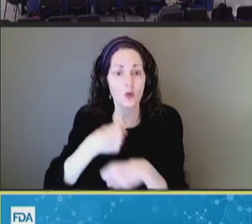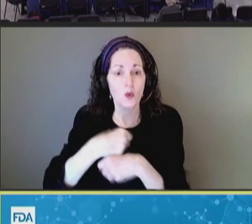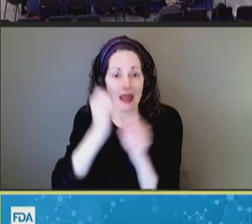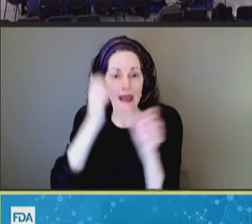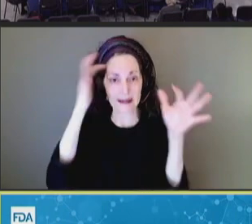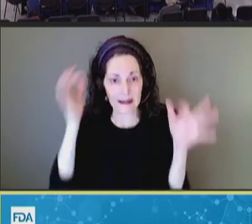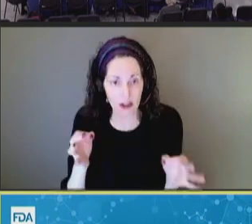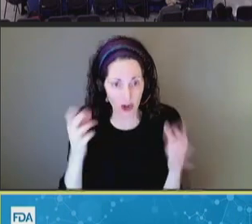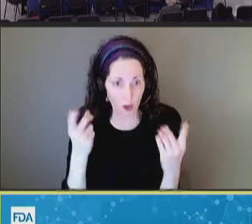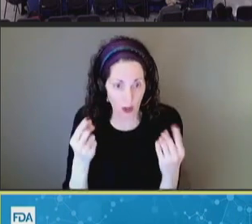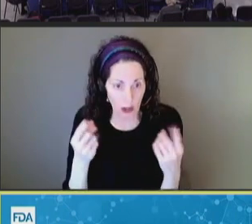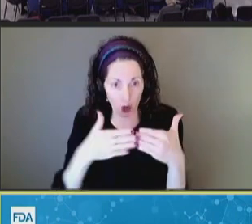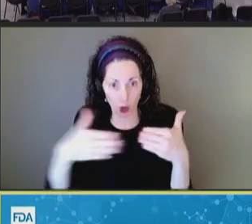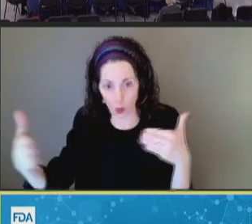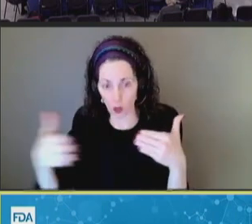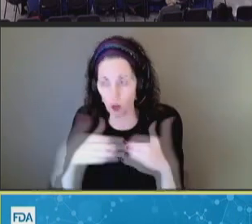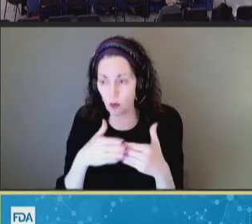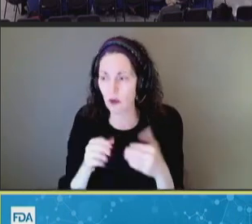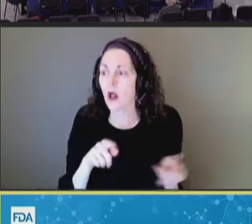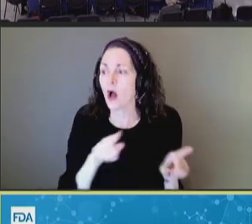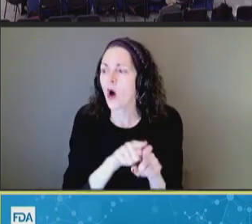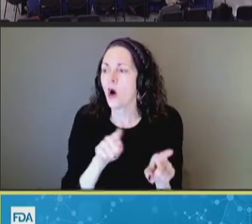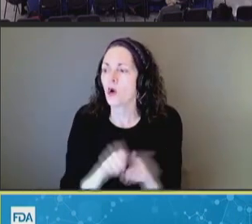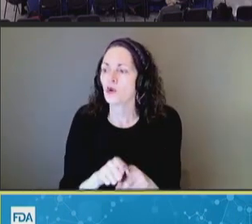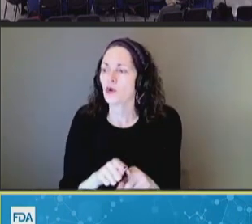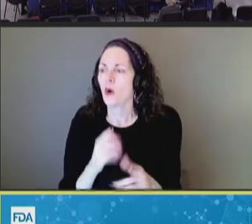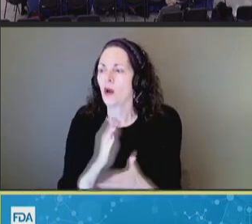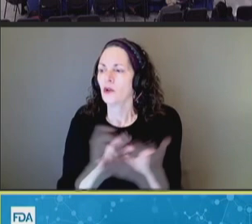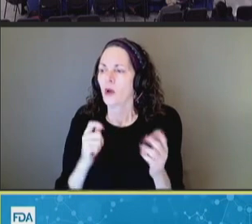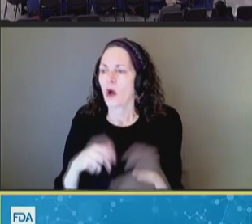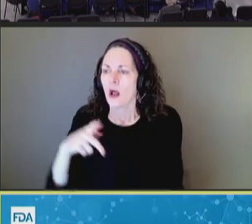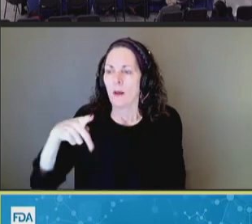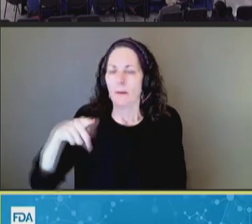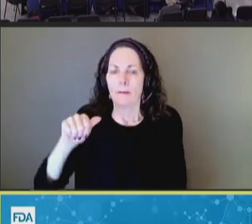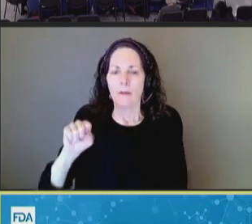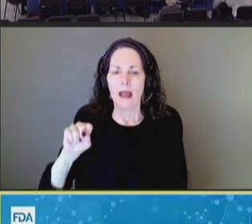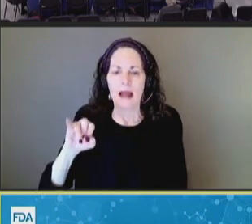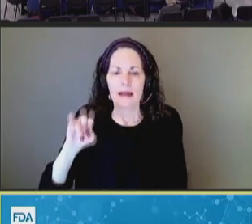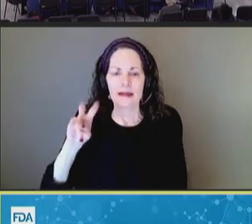and active U.S. surveillance system, the BEST studies contribute to the advisory committees